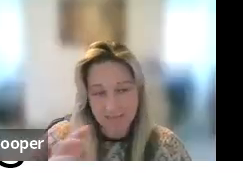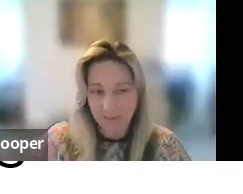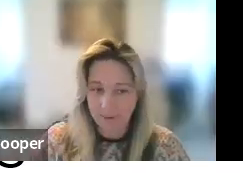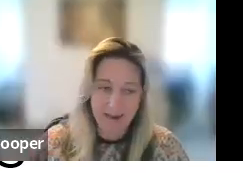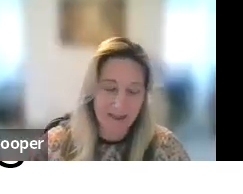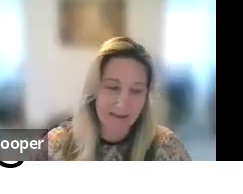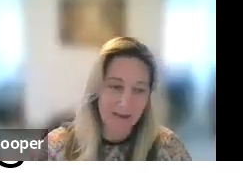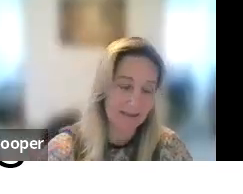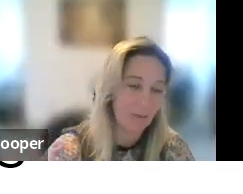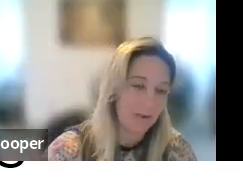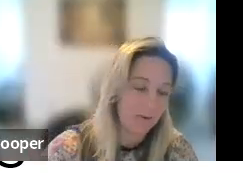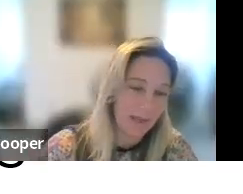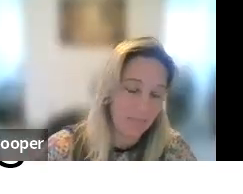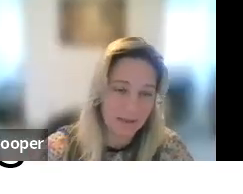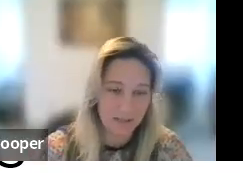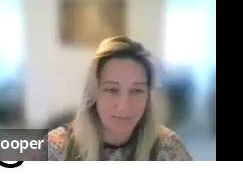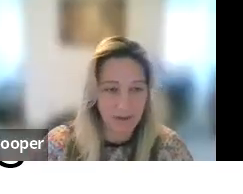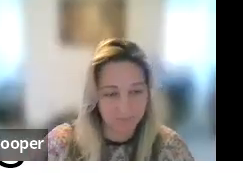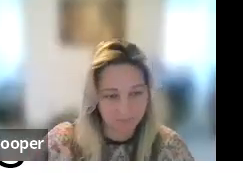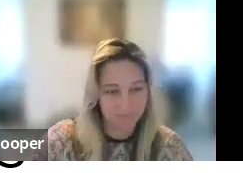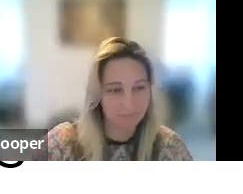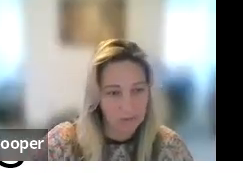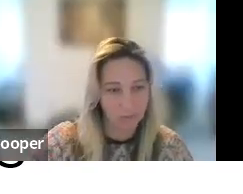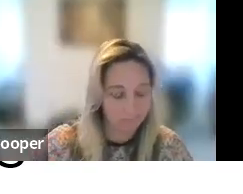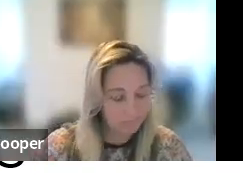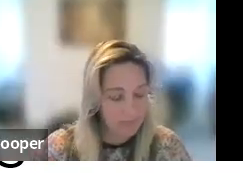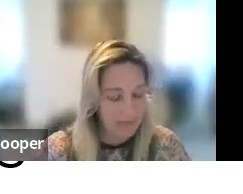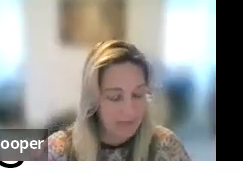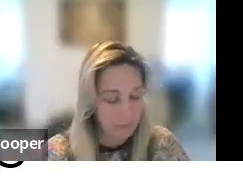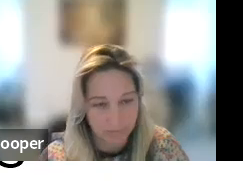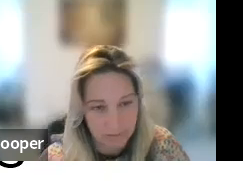At times, also, outside of that, some other CIL related services like youth transition and some other different types of services that I'm sure Kimberly can hit on. Sorry, kalt back to you So sorry, Kathy, back to you